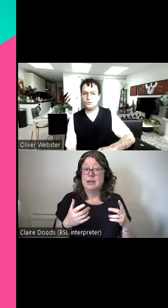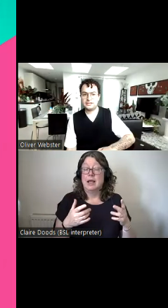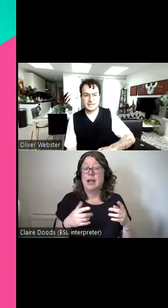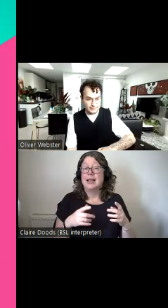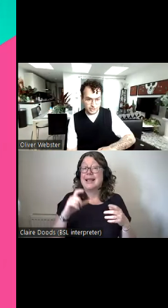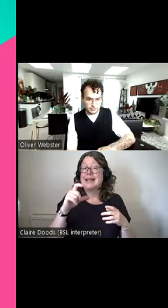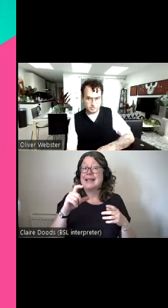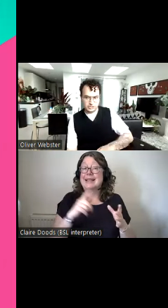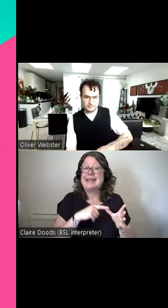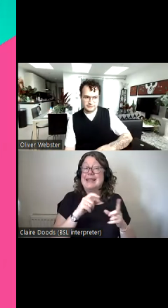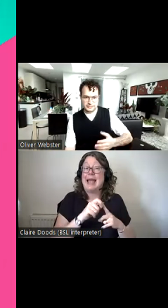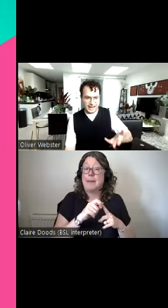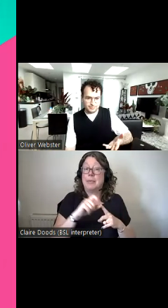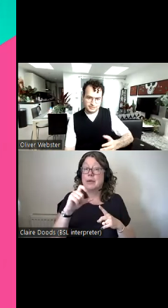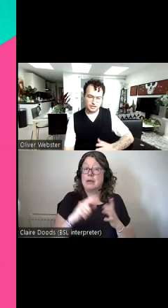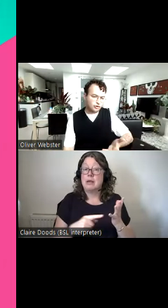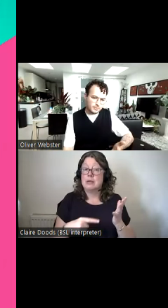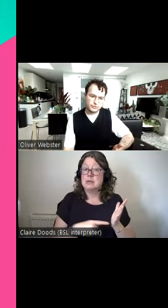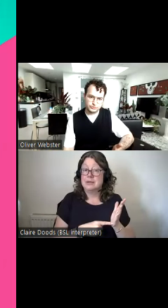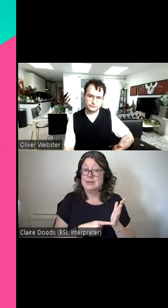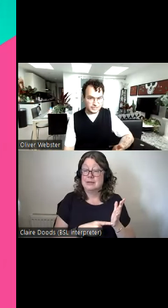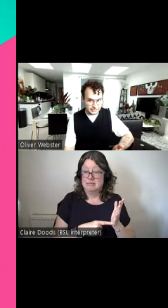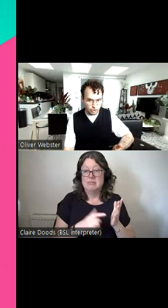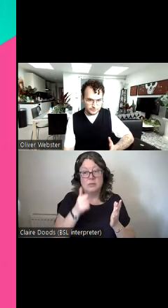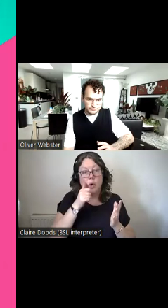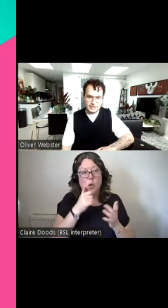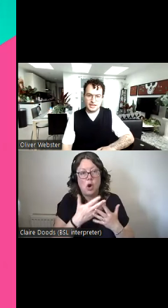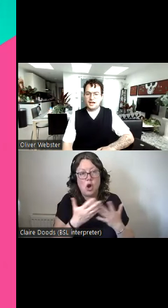There's CapCut, which I believe is an app that a lot of people use for TikTok.